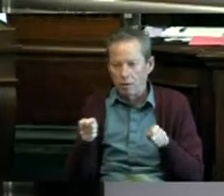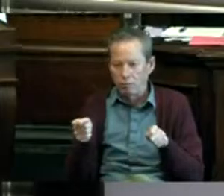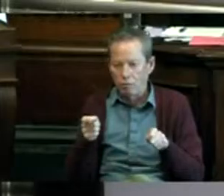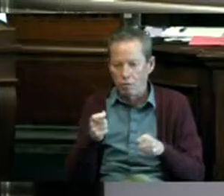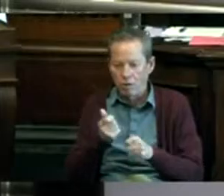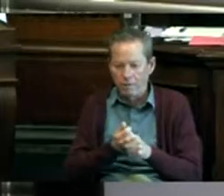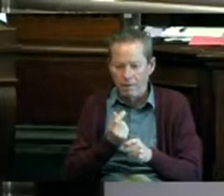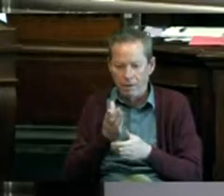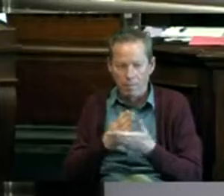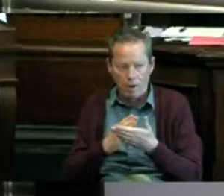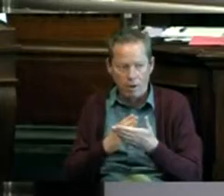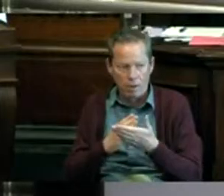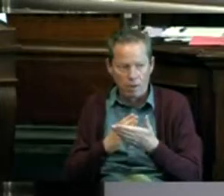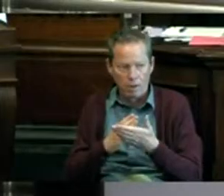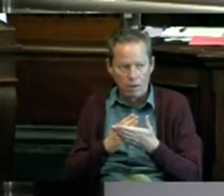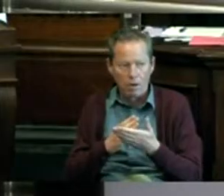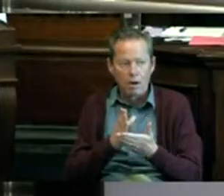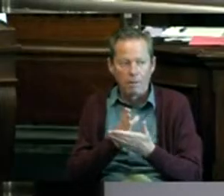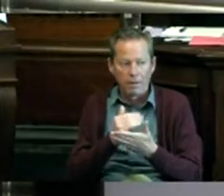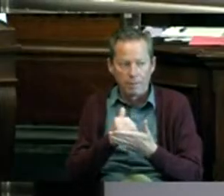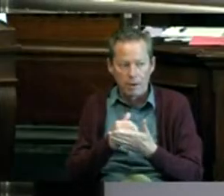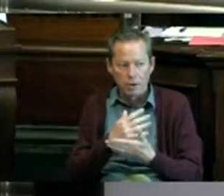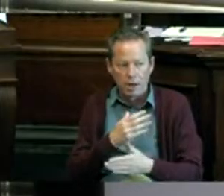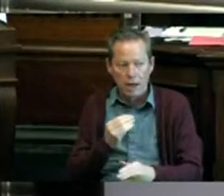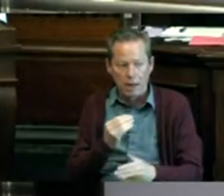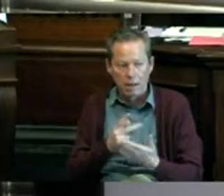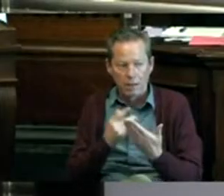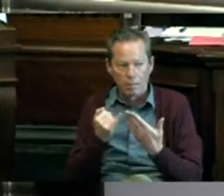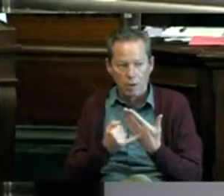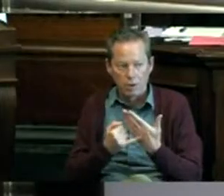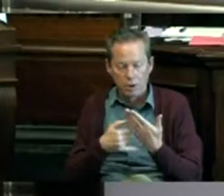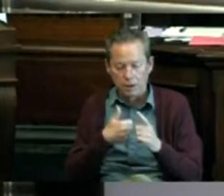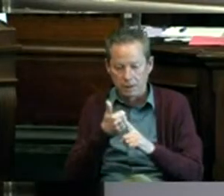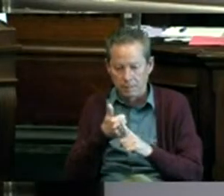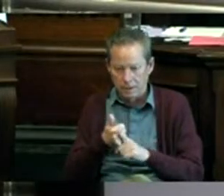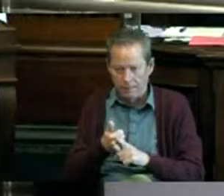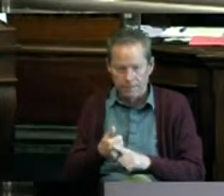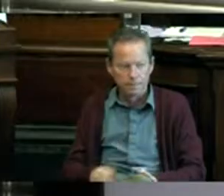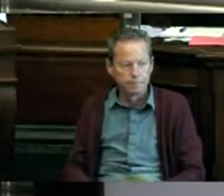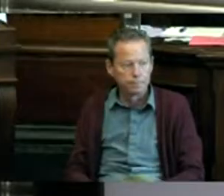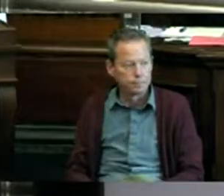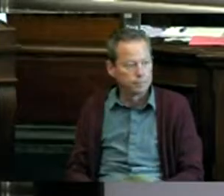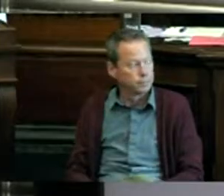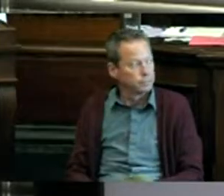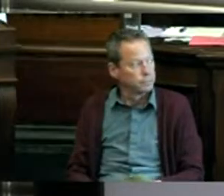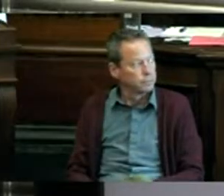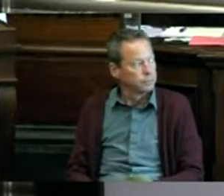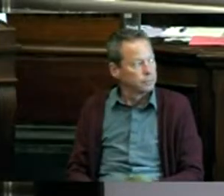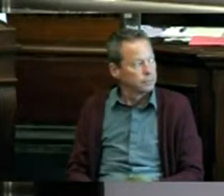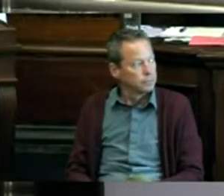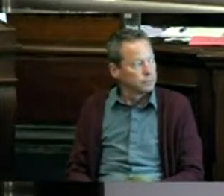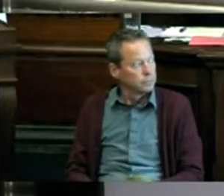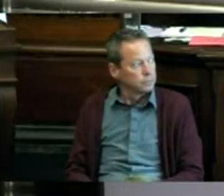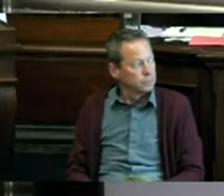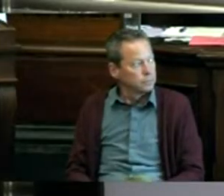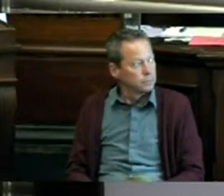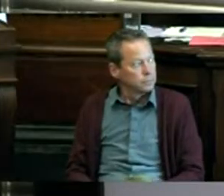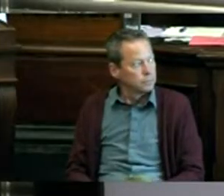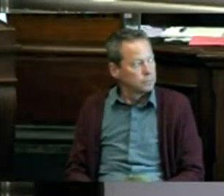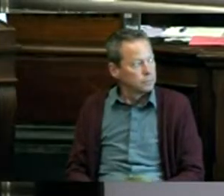of the budget and to do monitoring and control of every